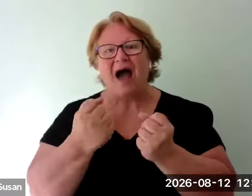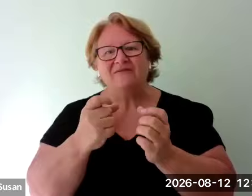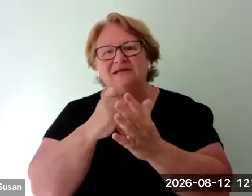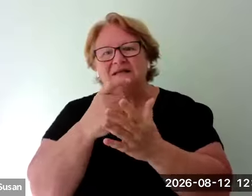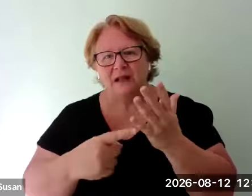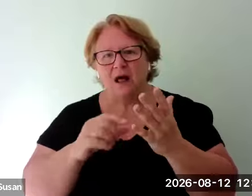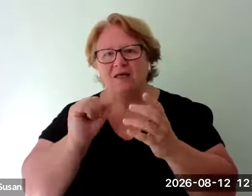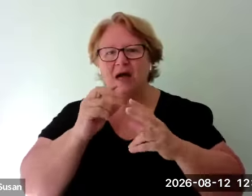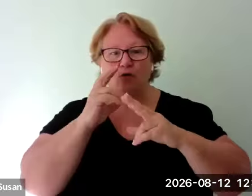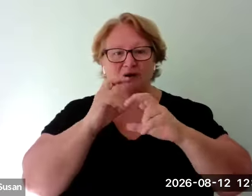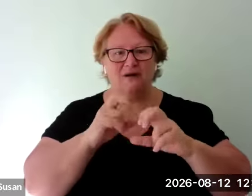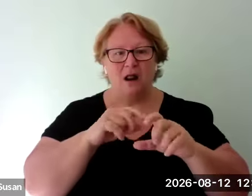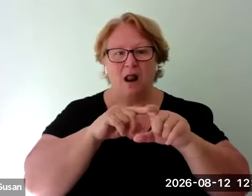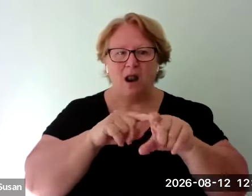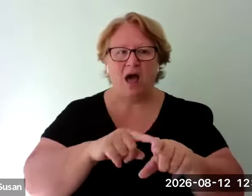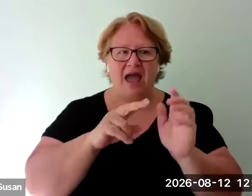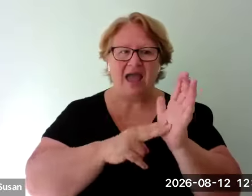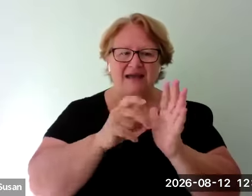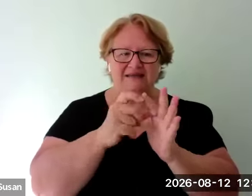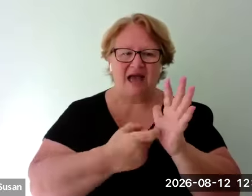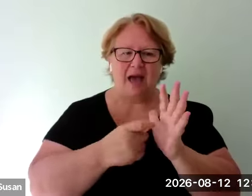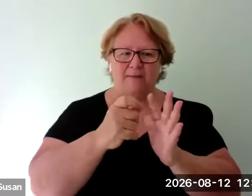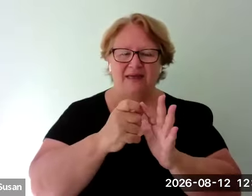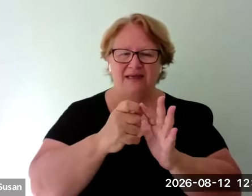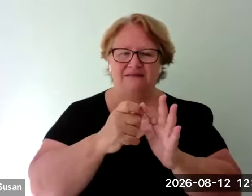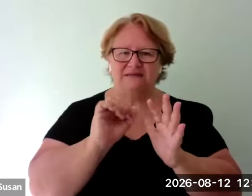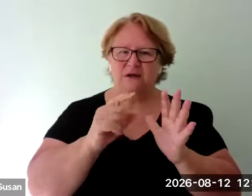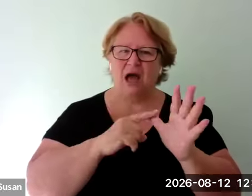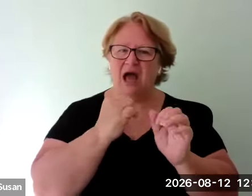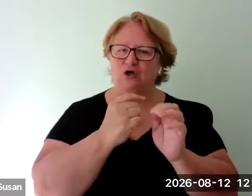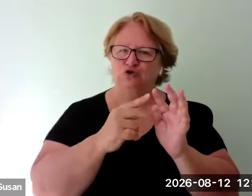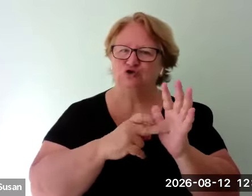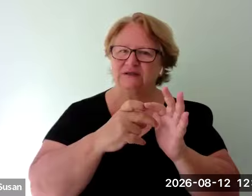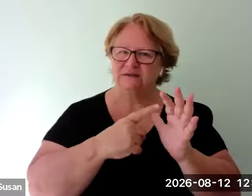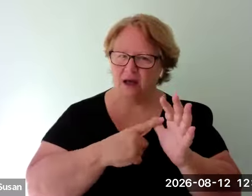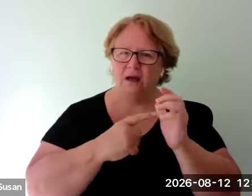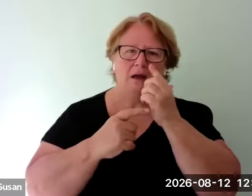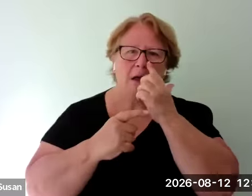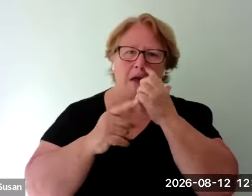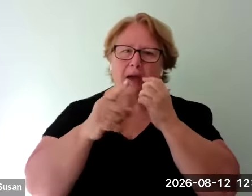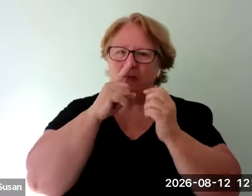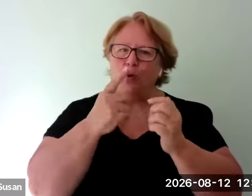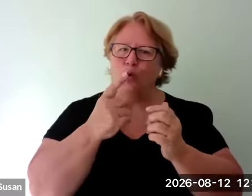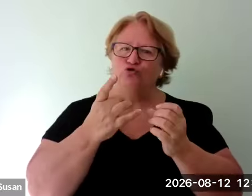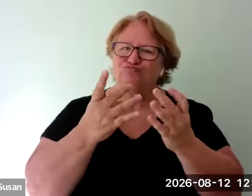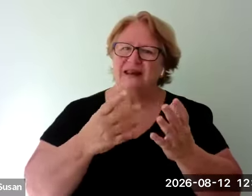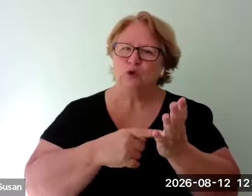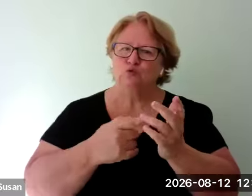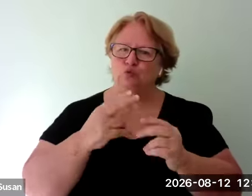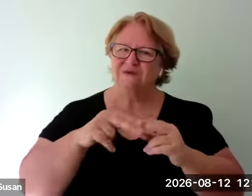flexible support for postdoctoral researchers now with disability whose research aligns to the NDRP's Research